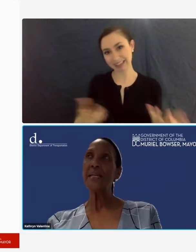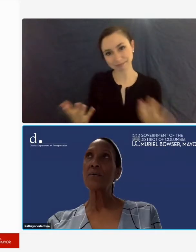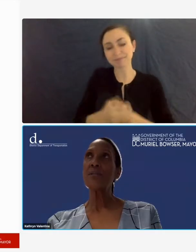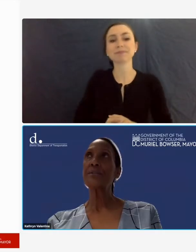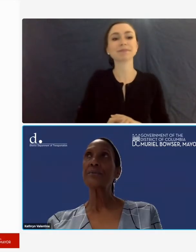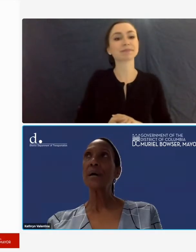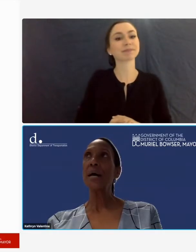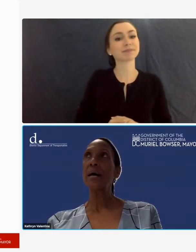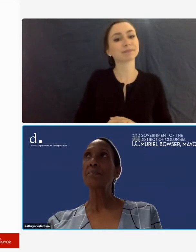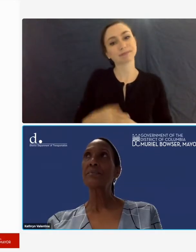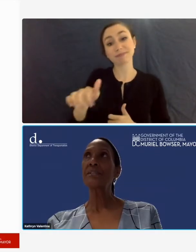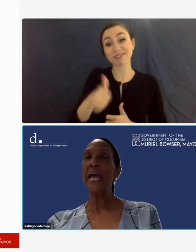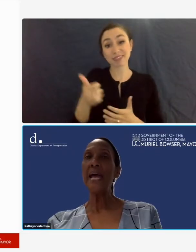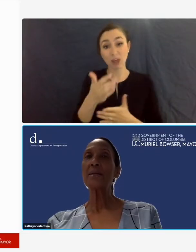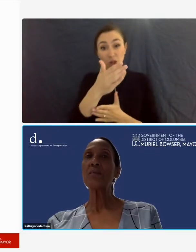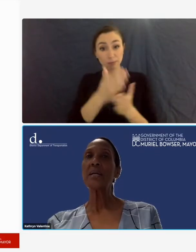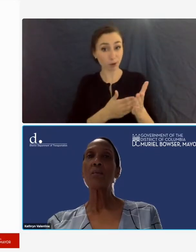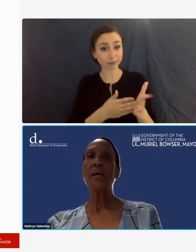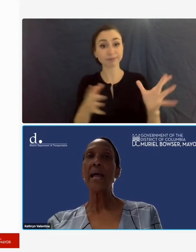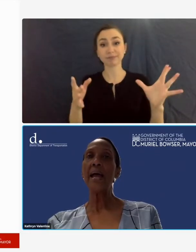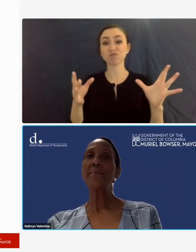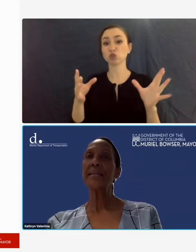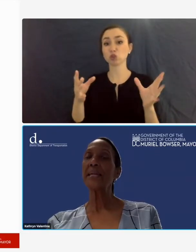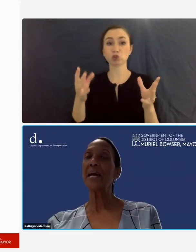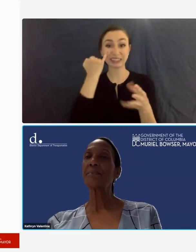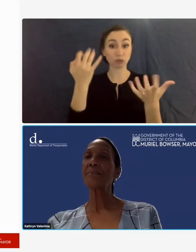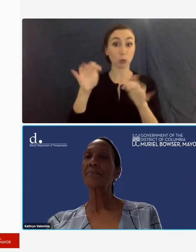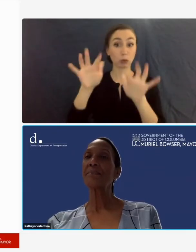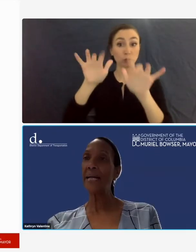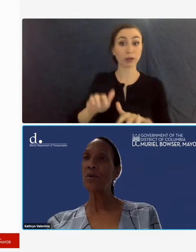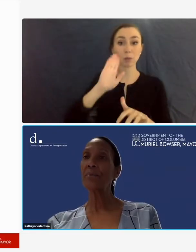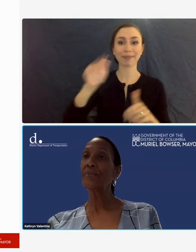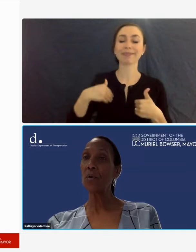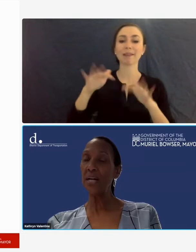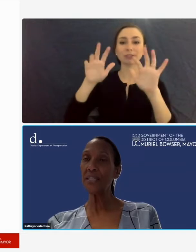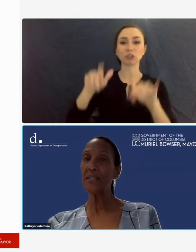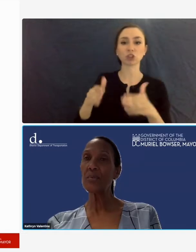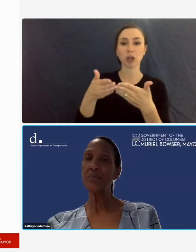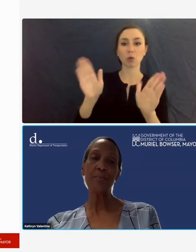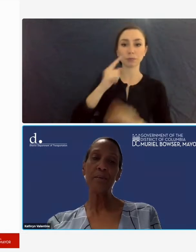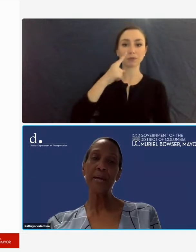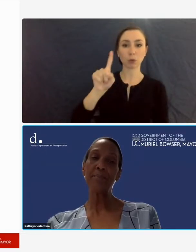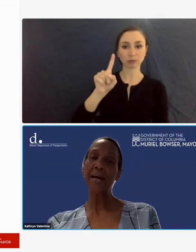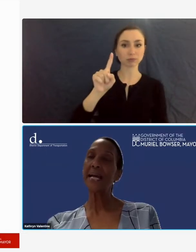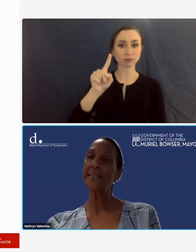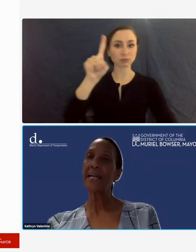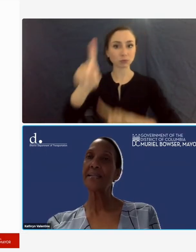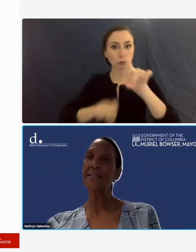to um chat we will have the chat box open for questions which will be read by tatiana stevens